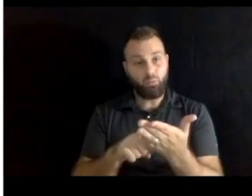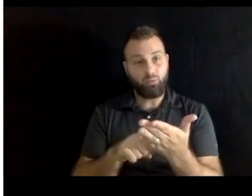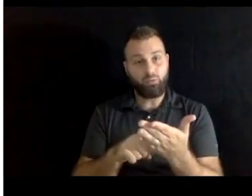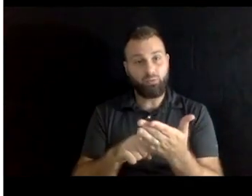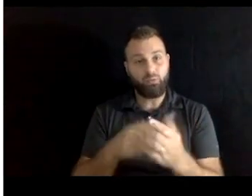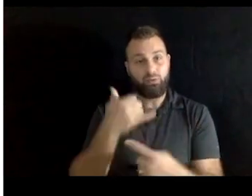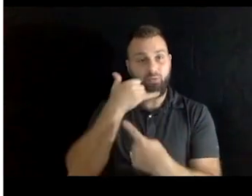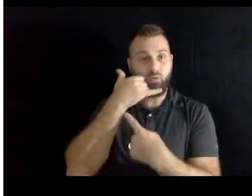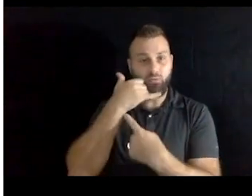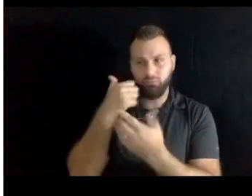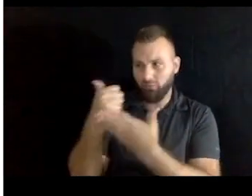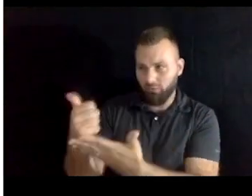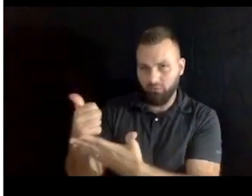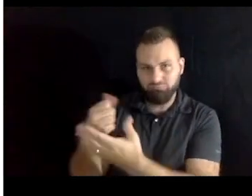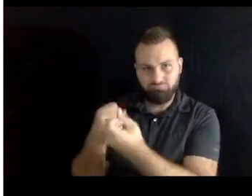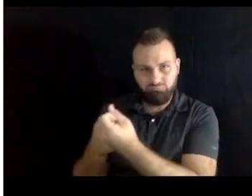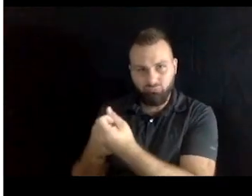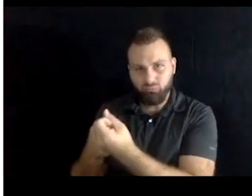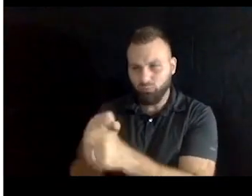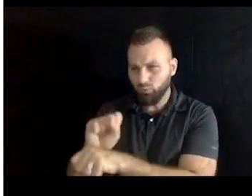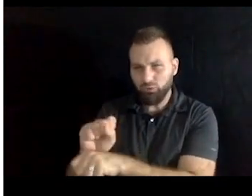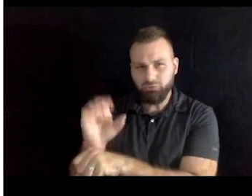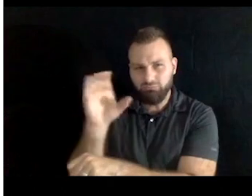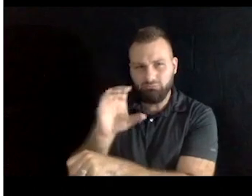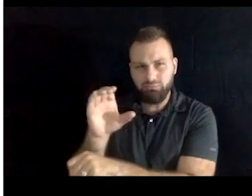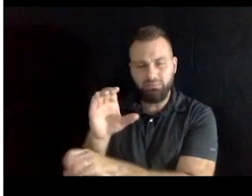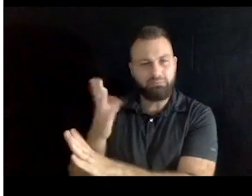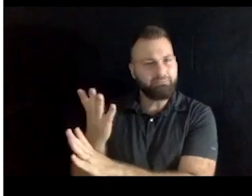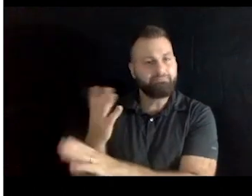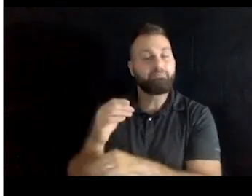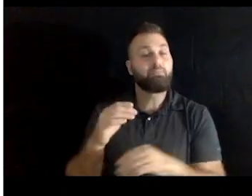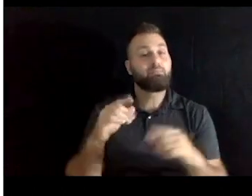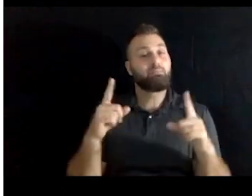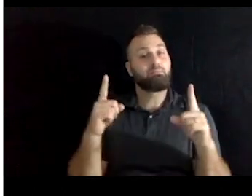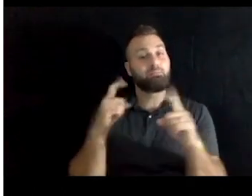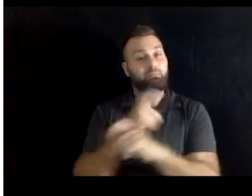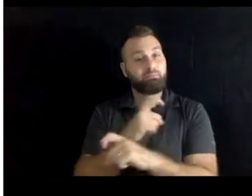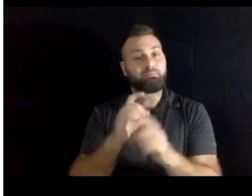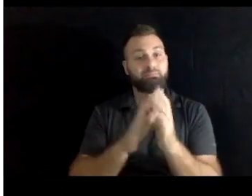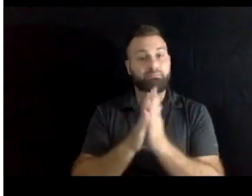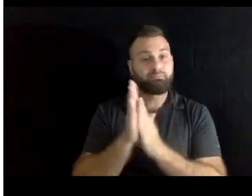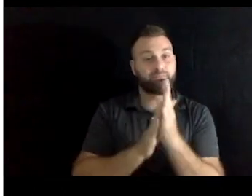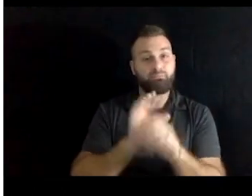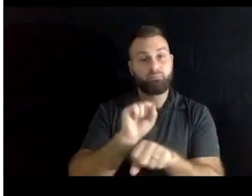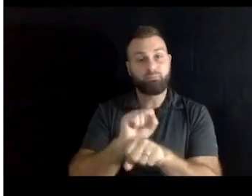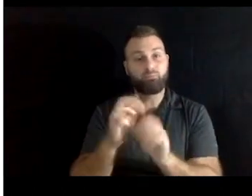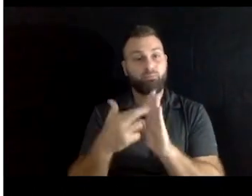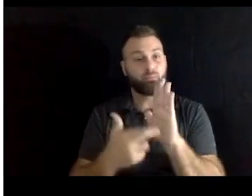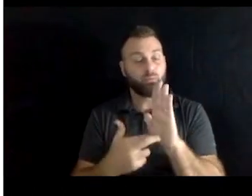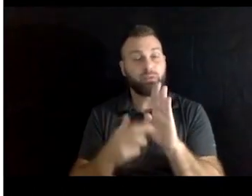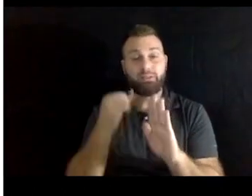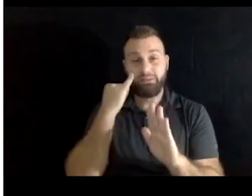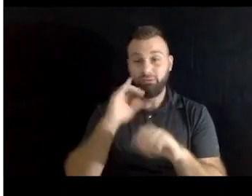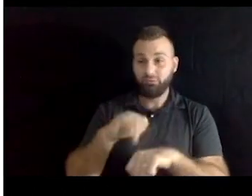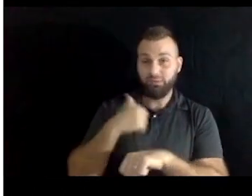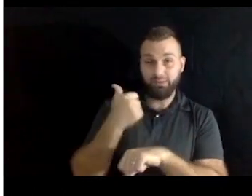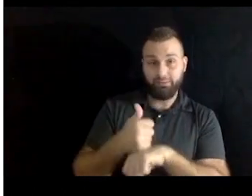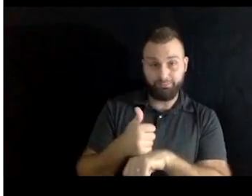Intervention one note about altering complex work incentive rules. If you're taking a set of working set of rules that are already terribly